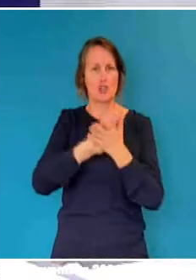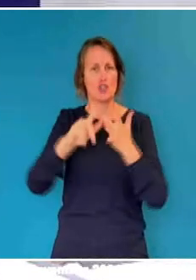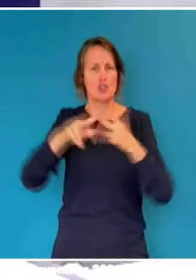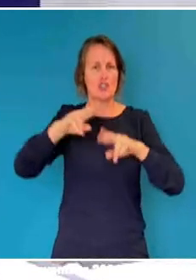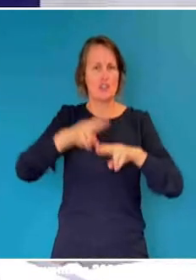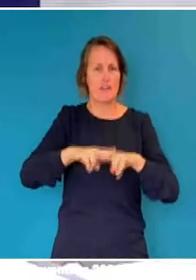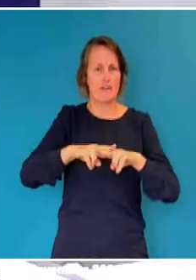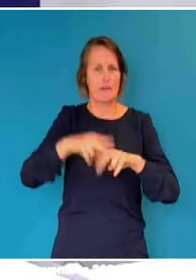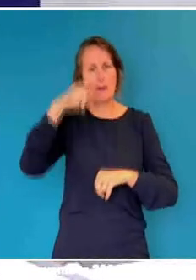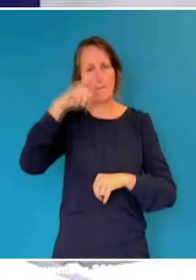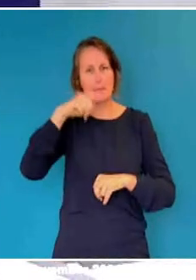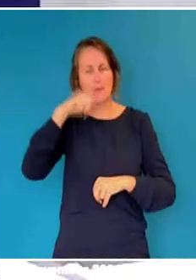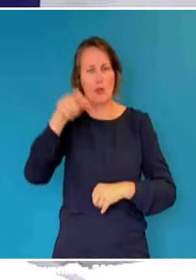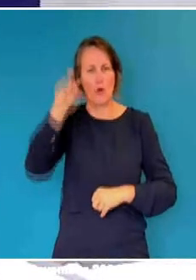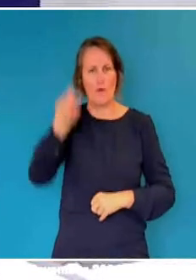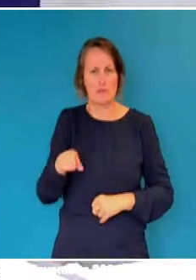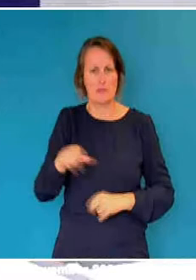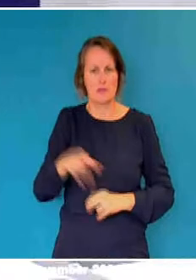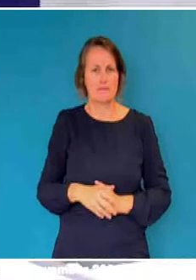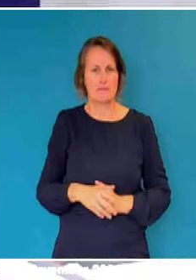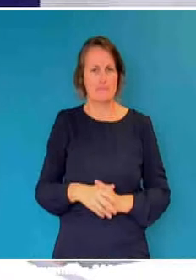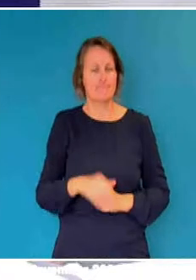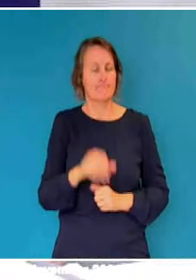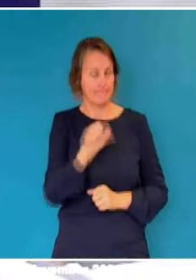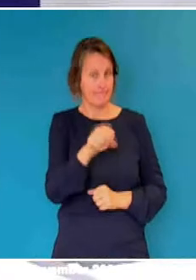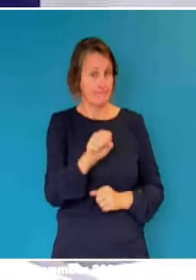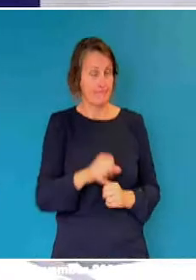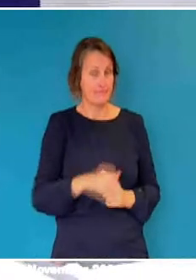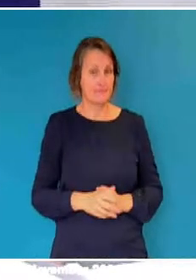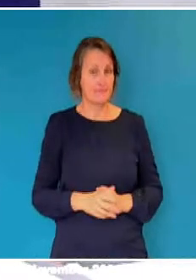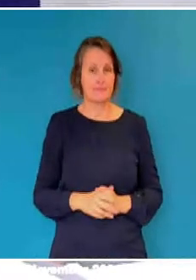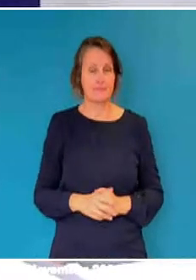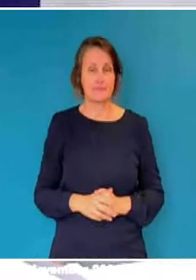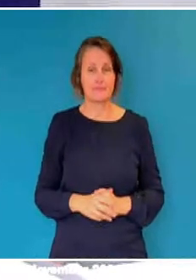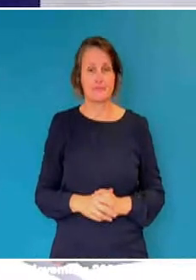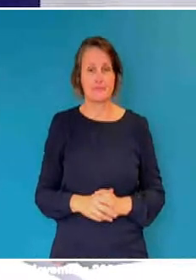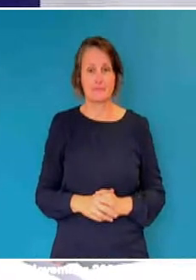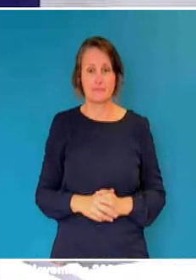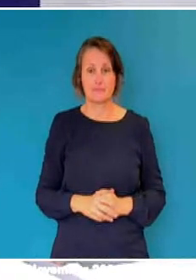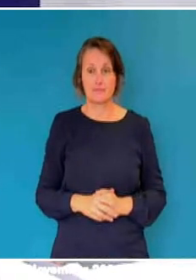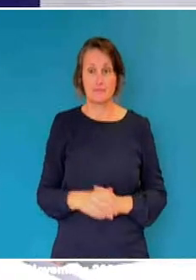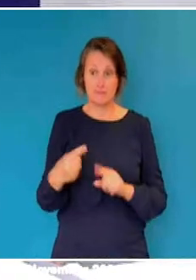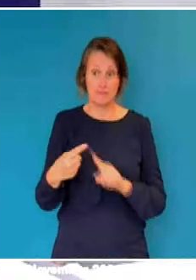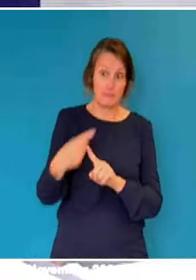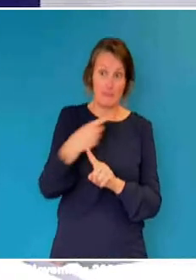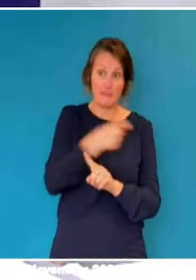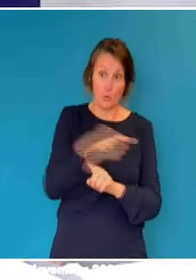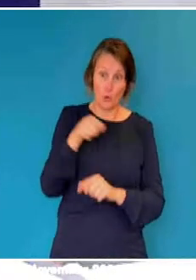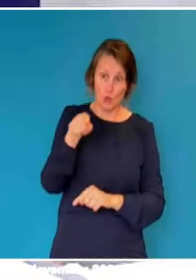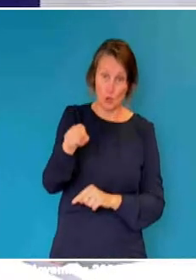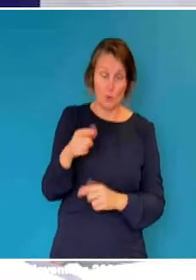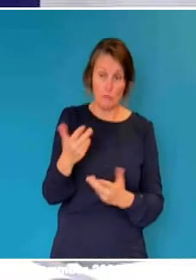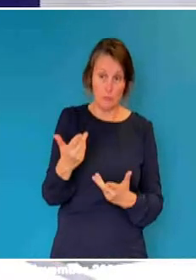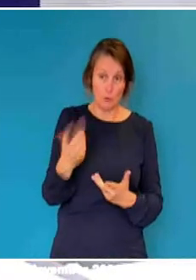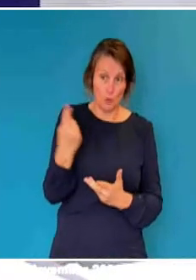is that correct? MS MARSHALL: That's correct, yes. Was there a predecessor or are you are the first person to hold that position?